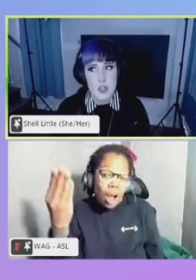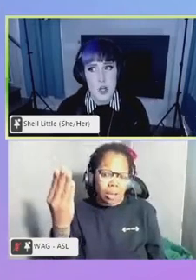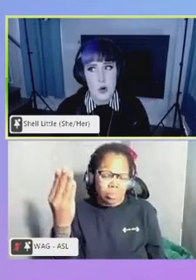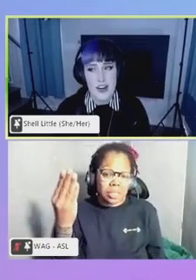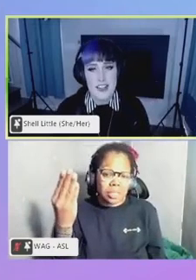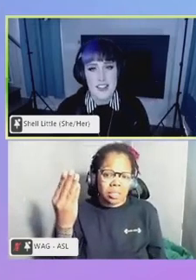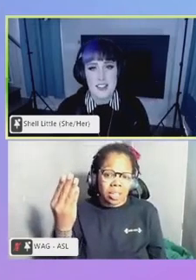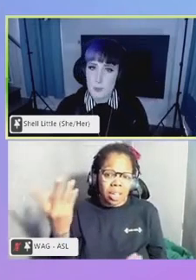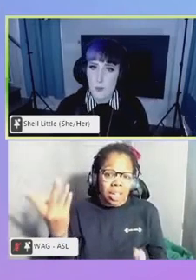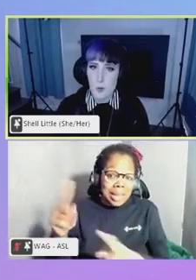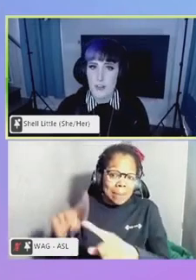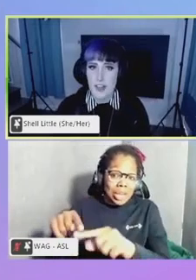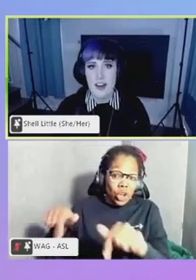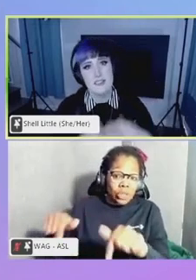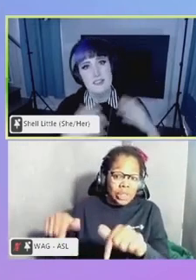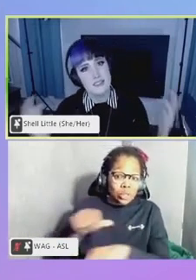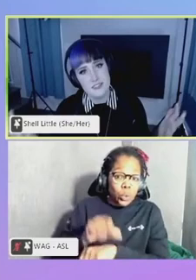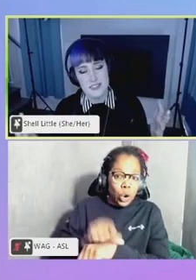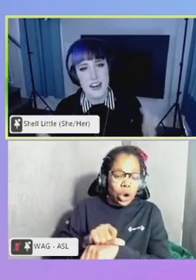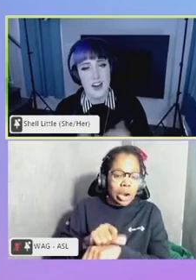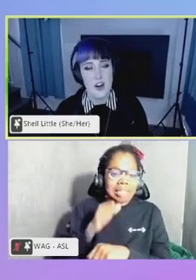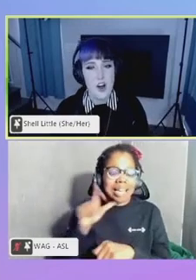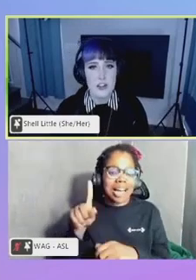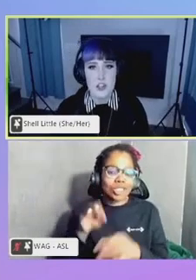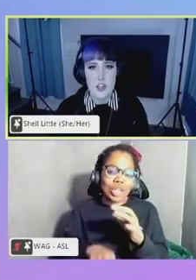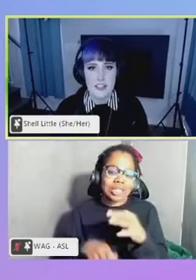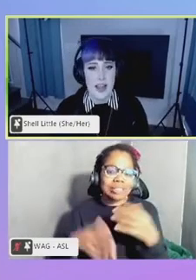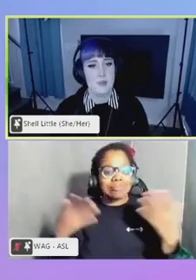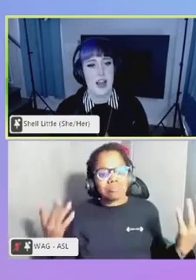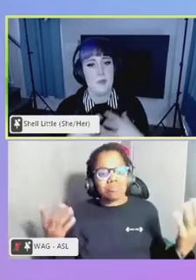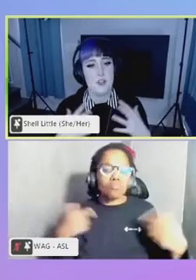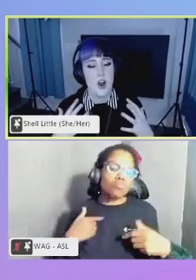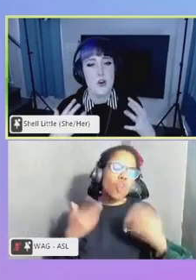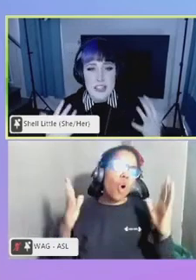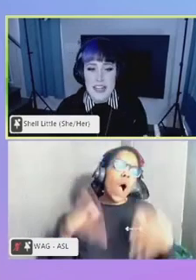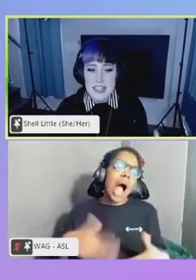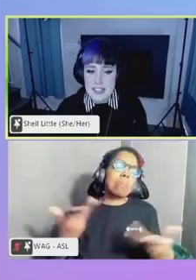day day -- day in and day out affect the expected real people, real people need access to this technology.